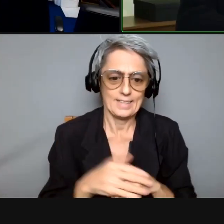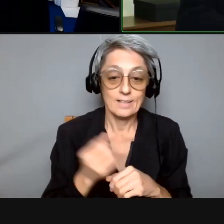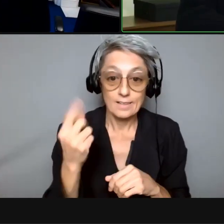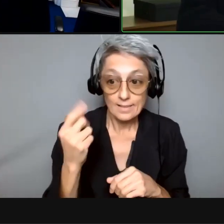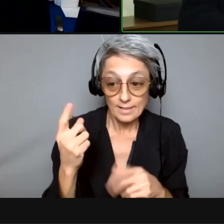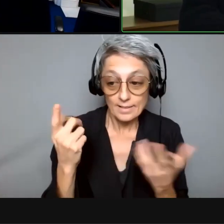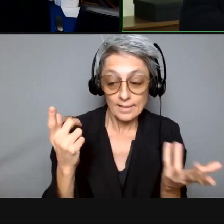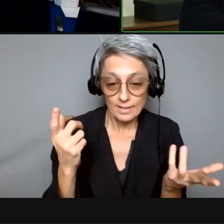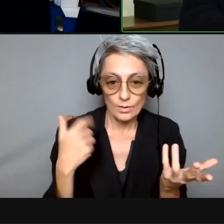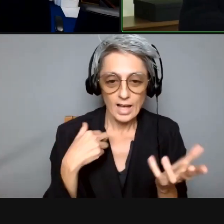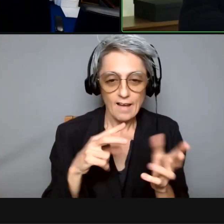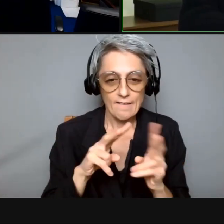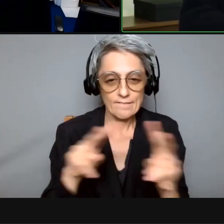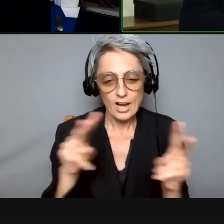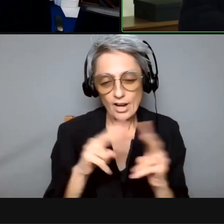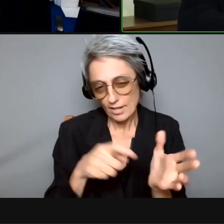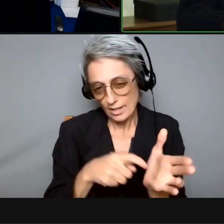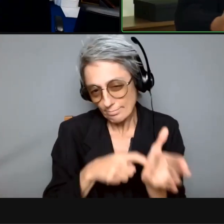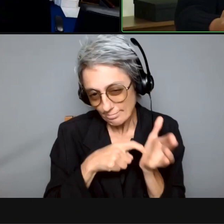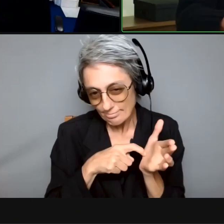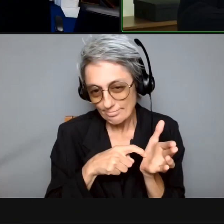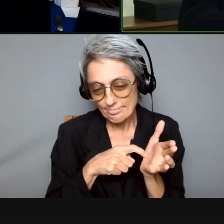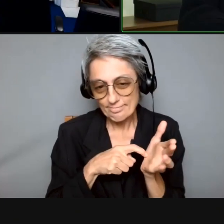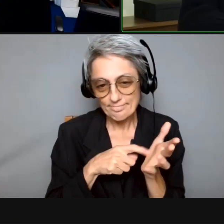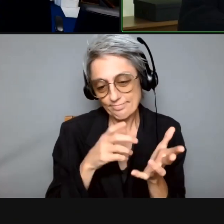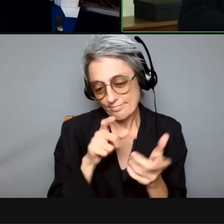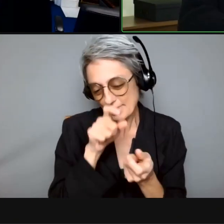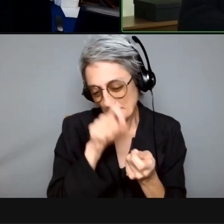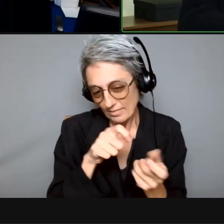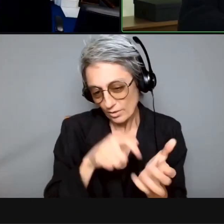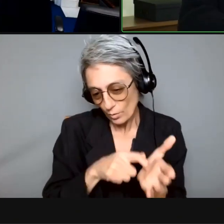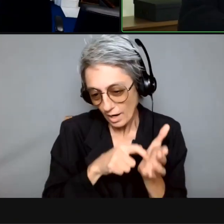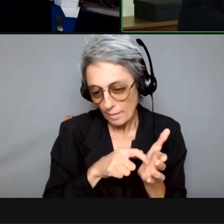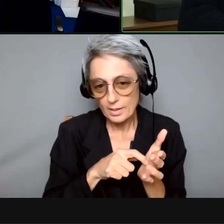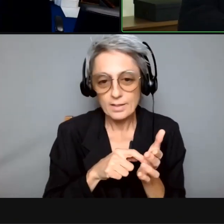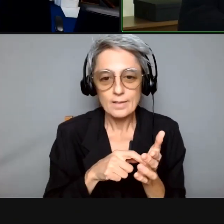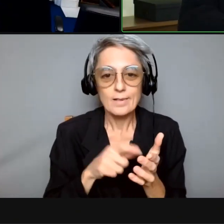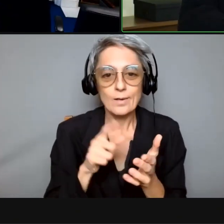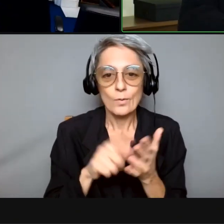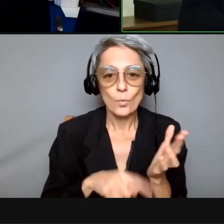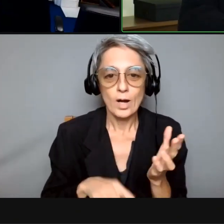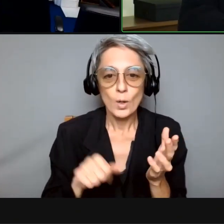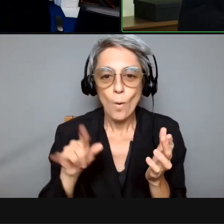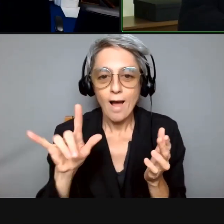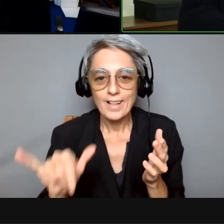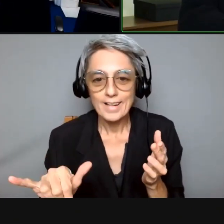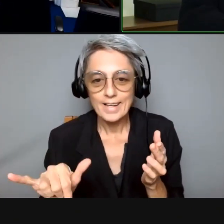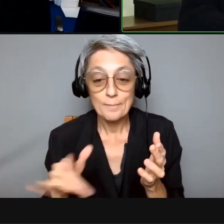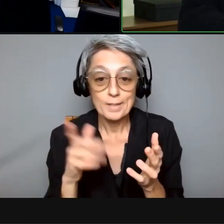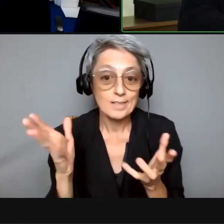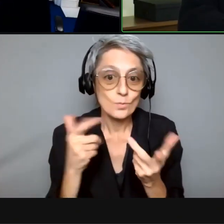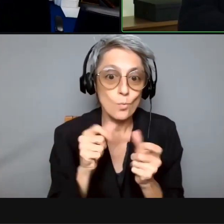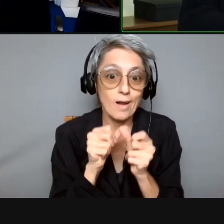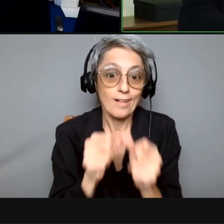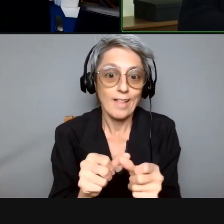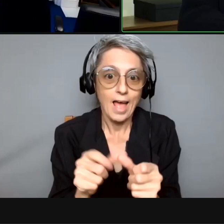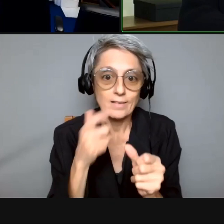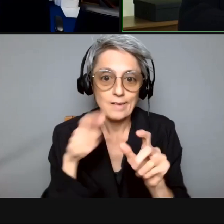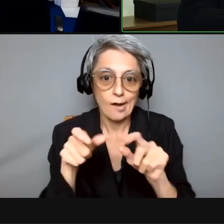on the quality and grade of material because we care about durability and other things. And so we started to realize,